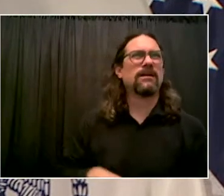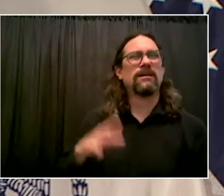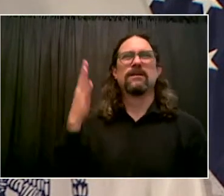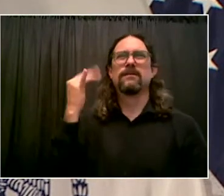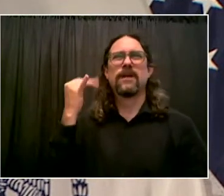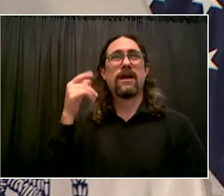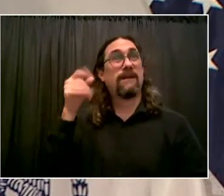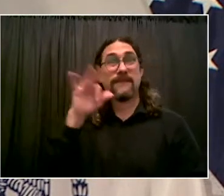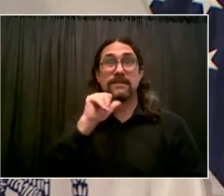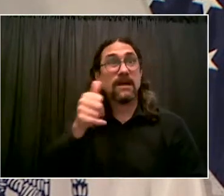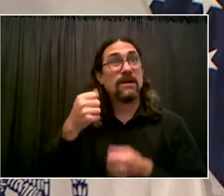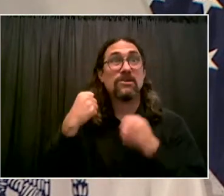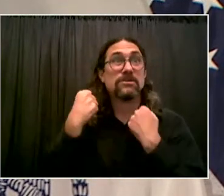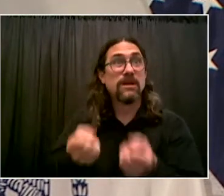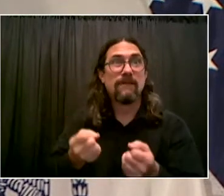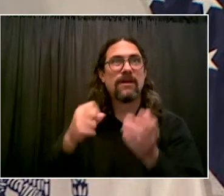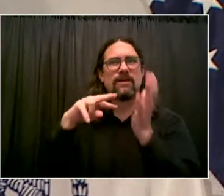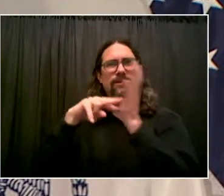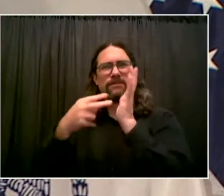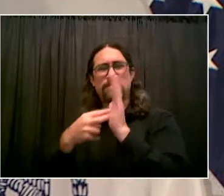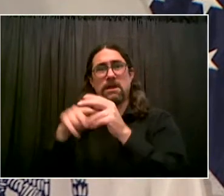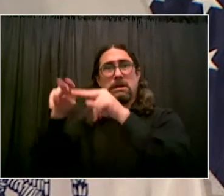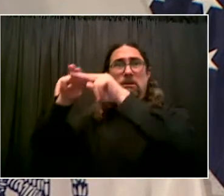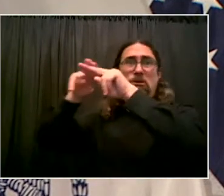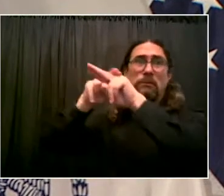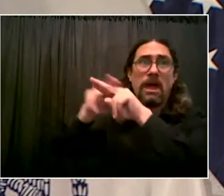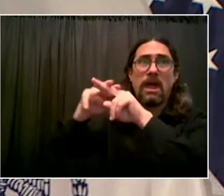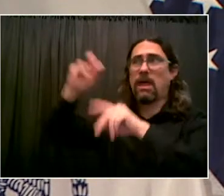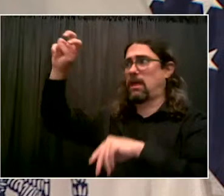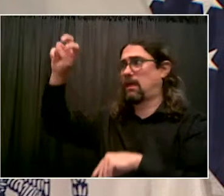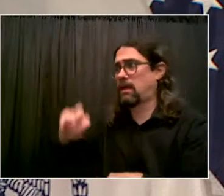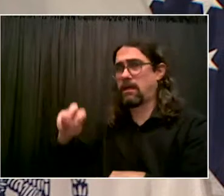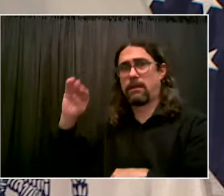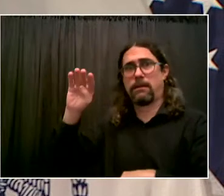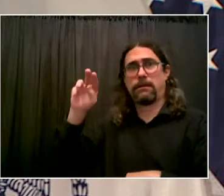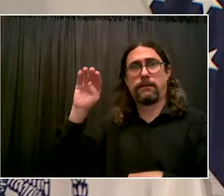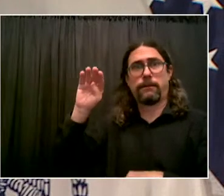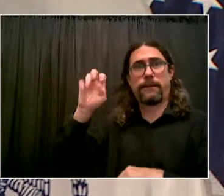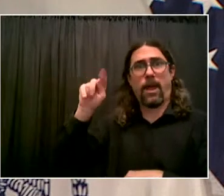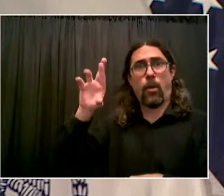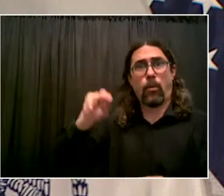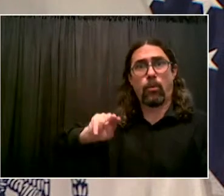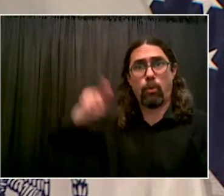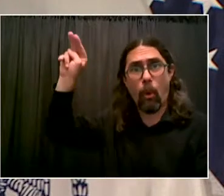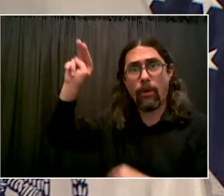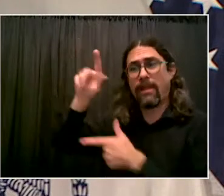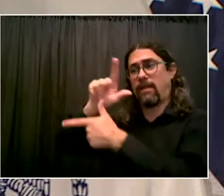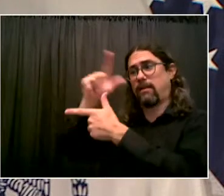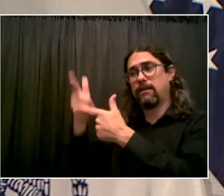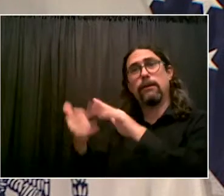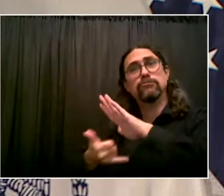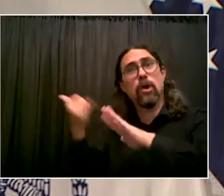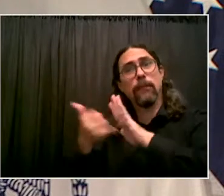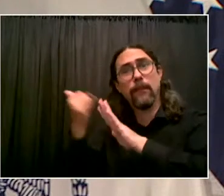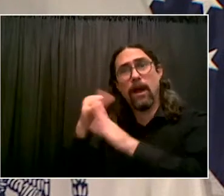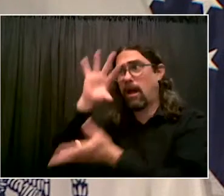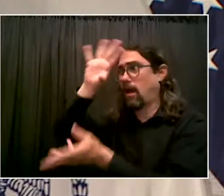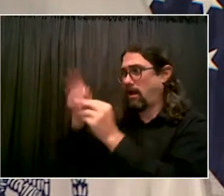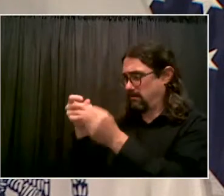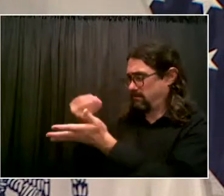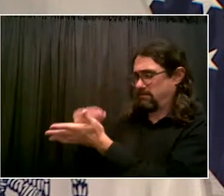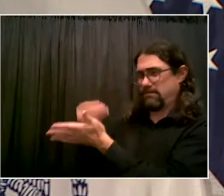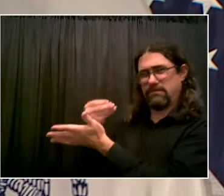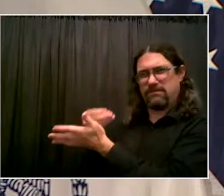DRIVO E TTAKE